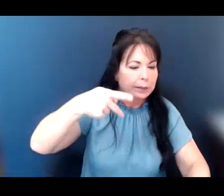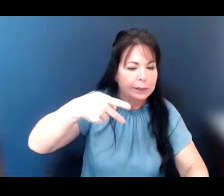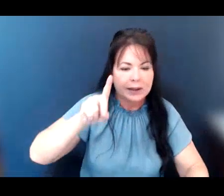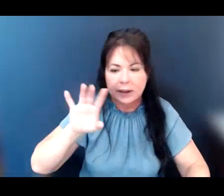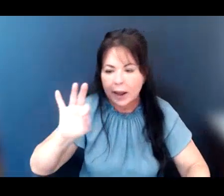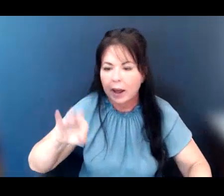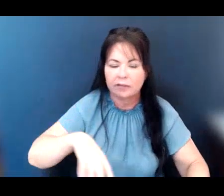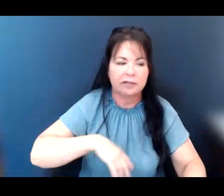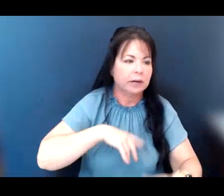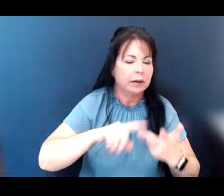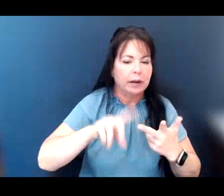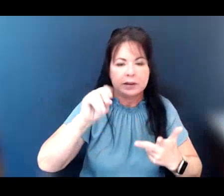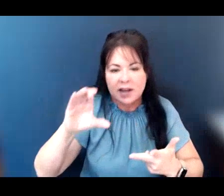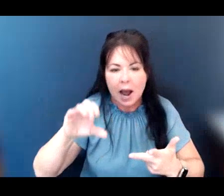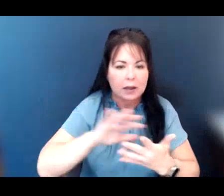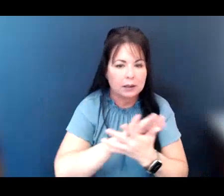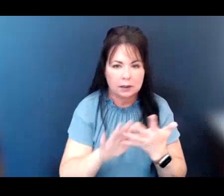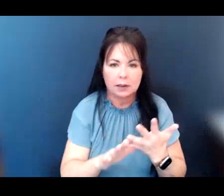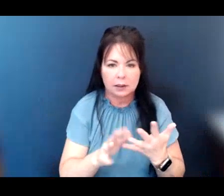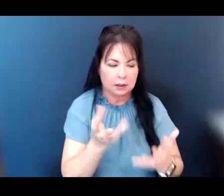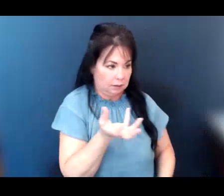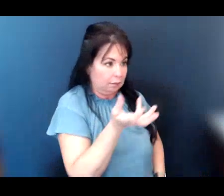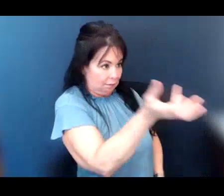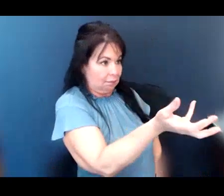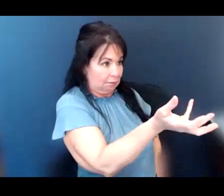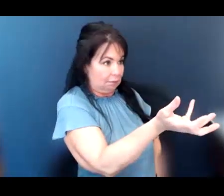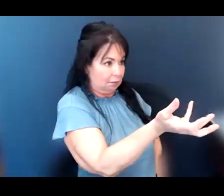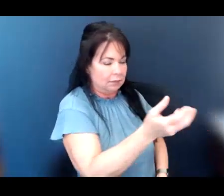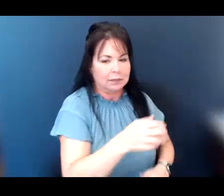The accessibility work should start with content development